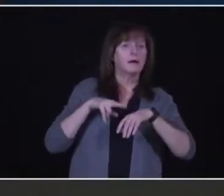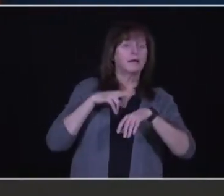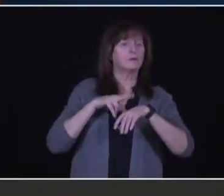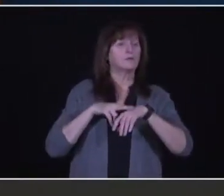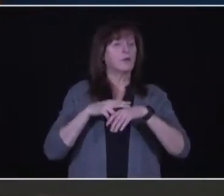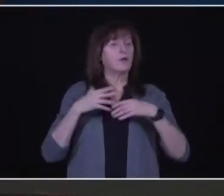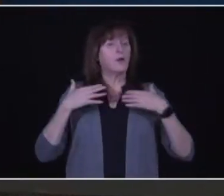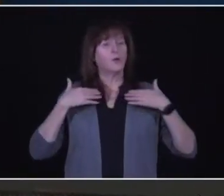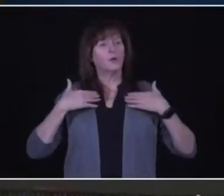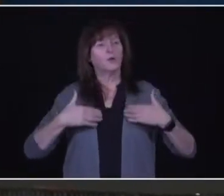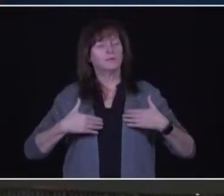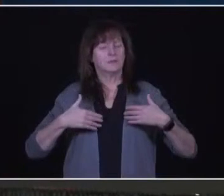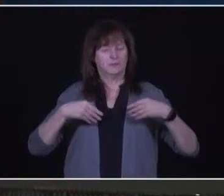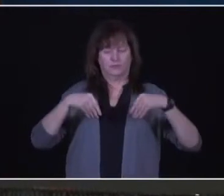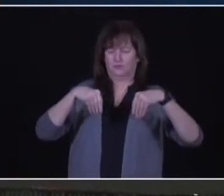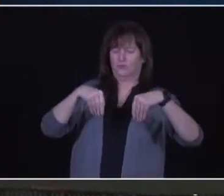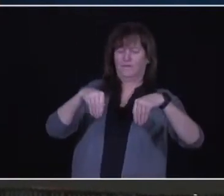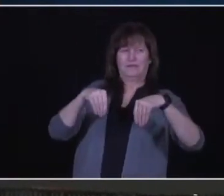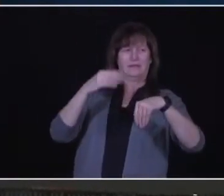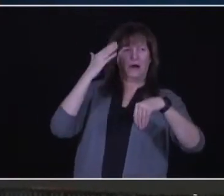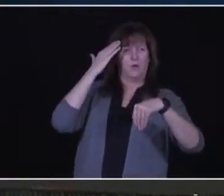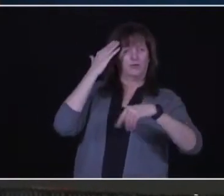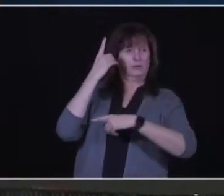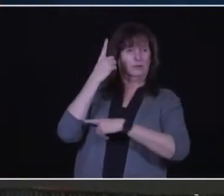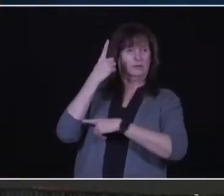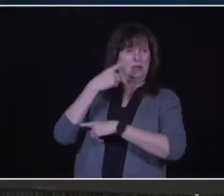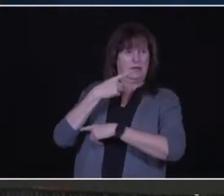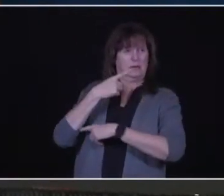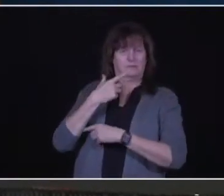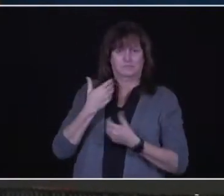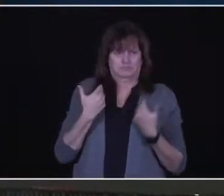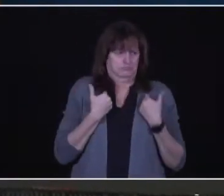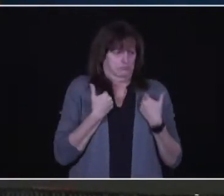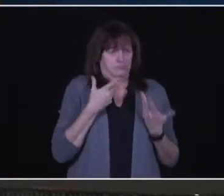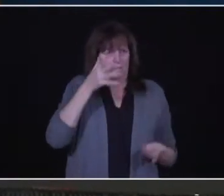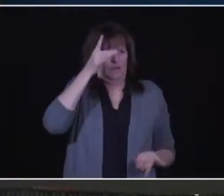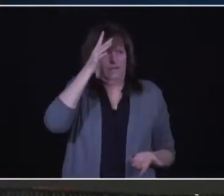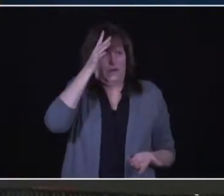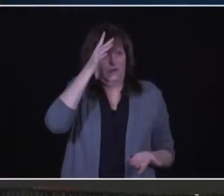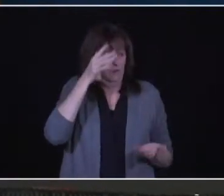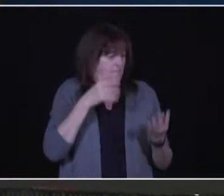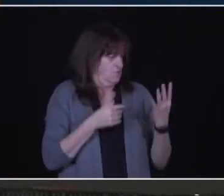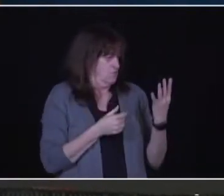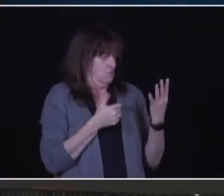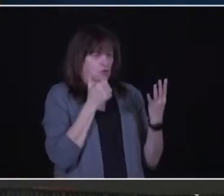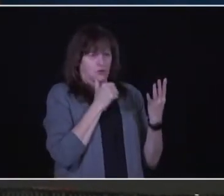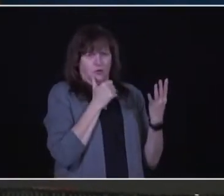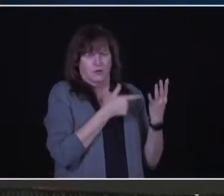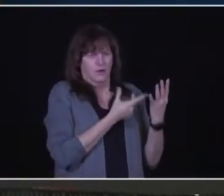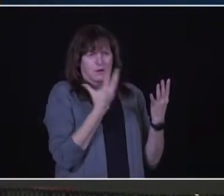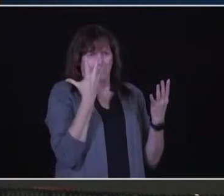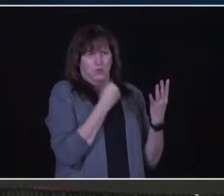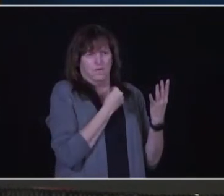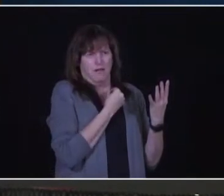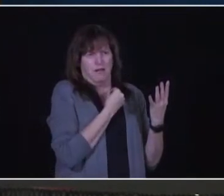As a father of four beautiful girls, this is an issue that is extremely close to my heart. It is hard to think